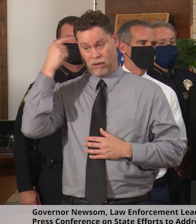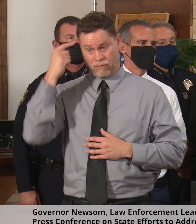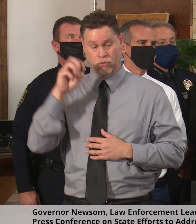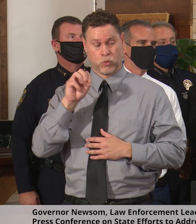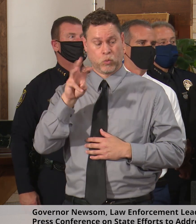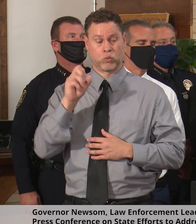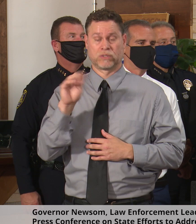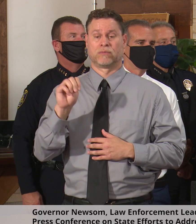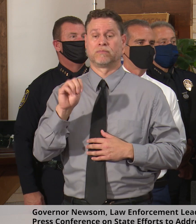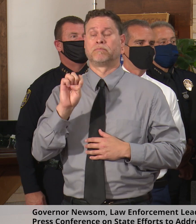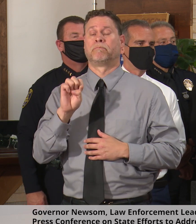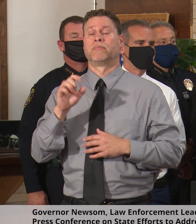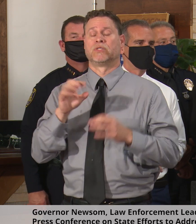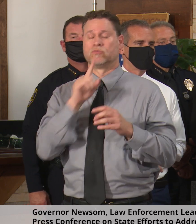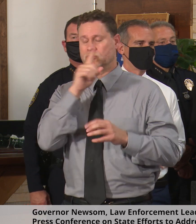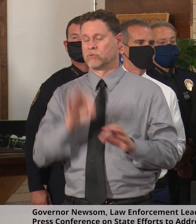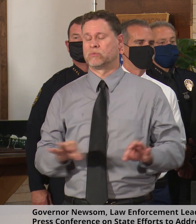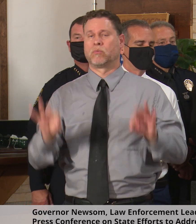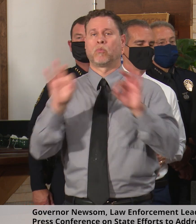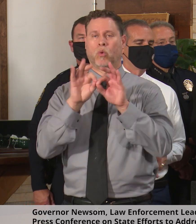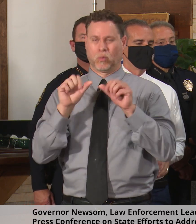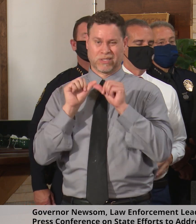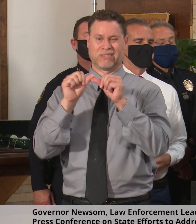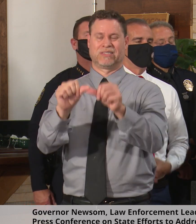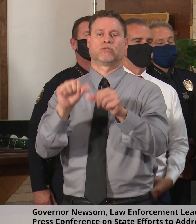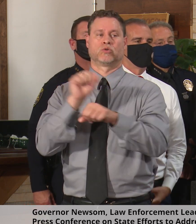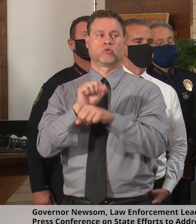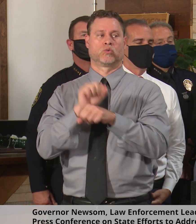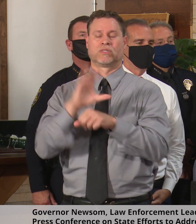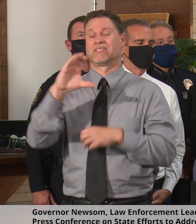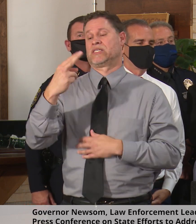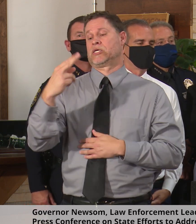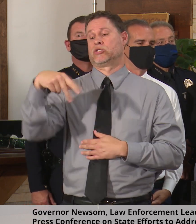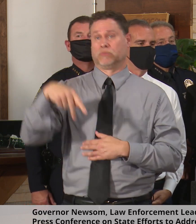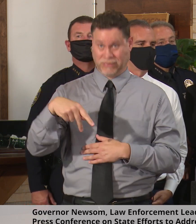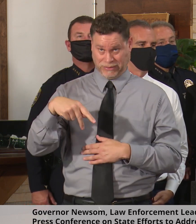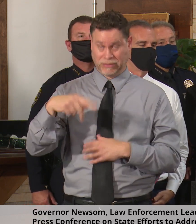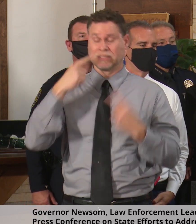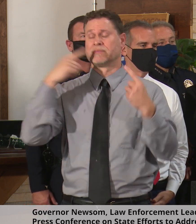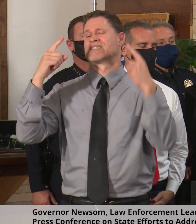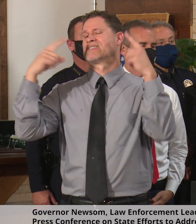this is so important right now, that we continue this work that the CHP has been successfully doing